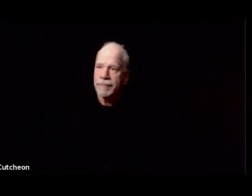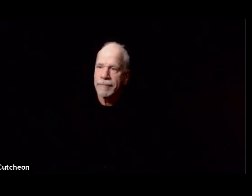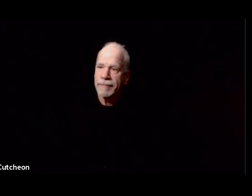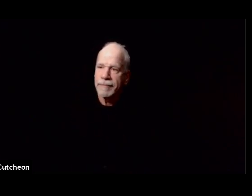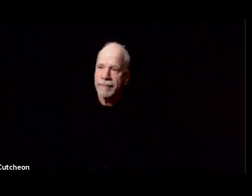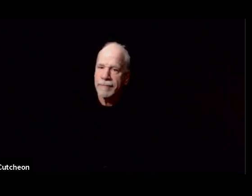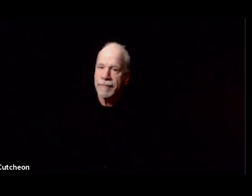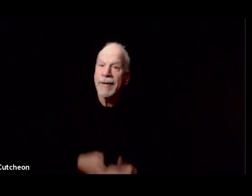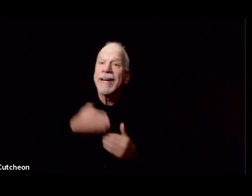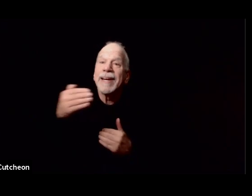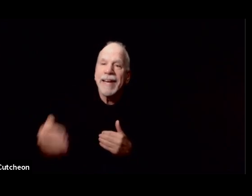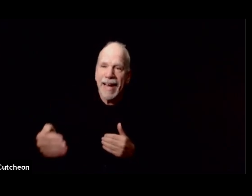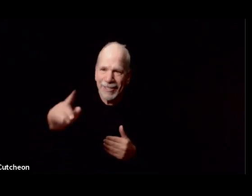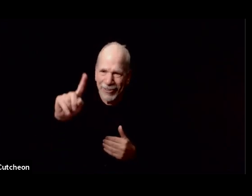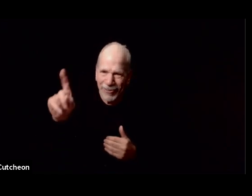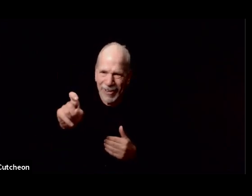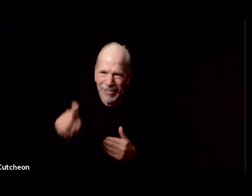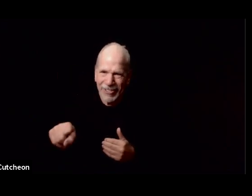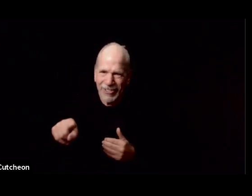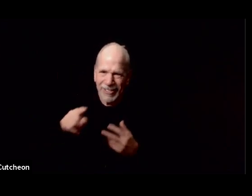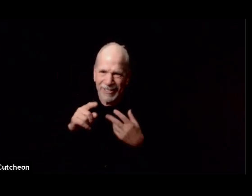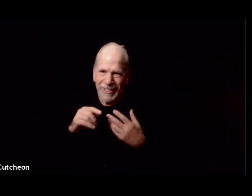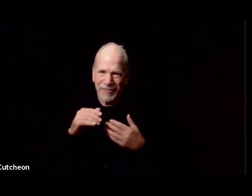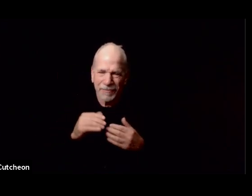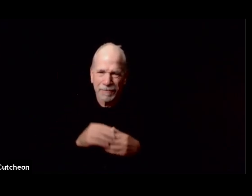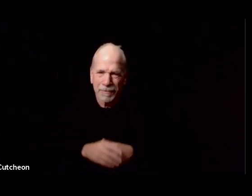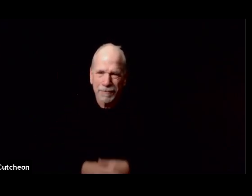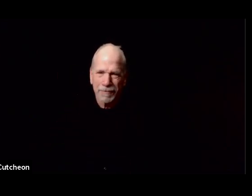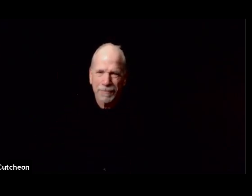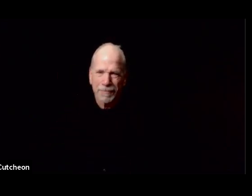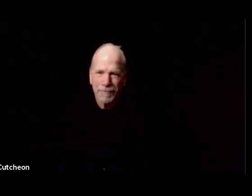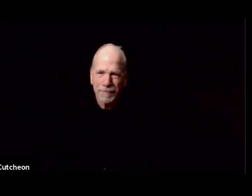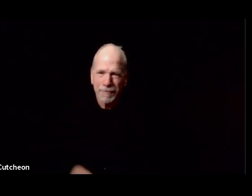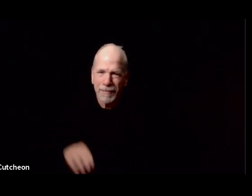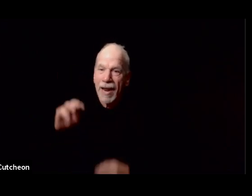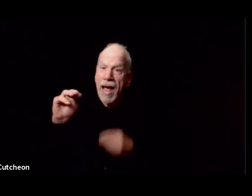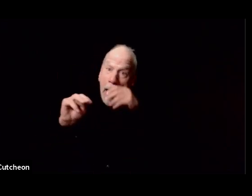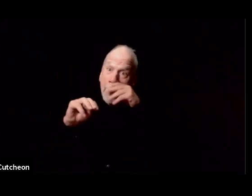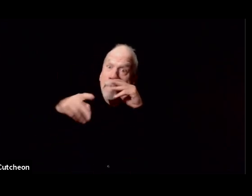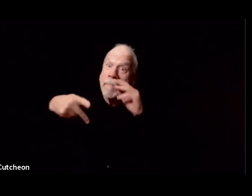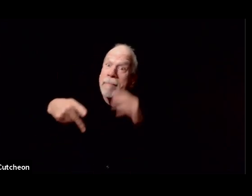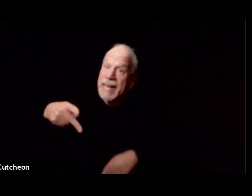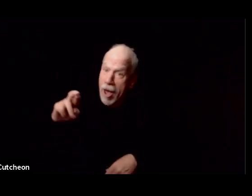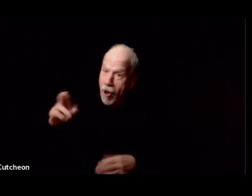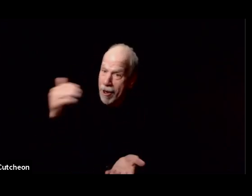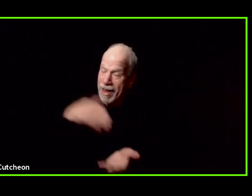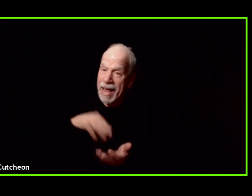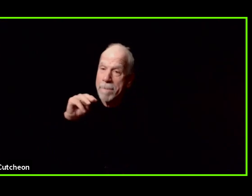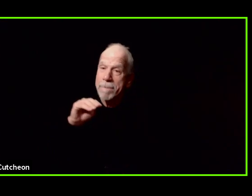Radio. Your line is open. Thank you can you hear me okay? Unknown: Yes.